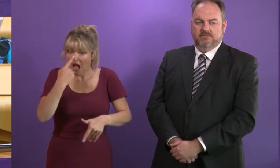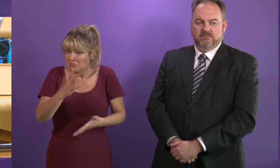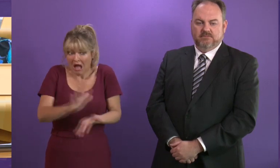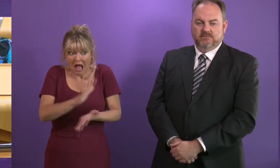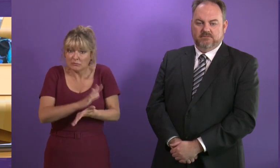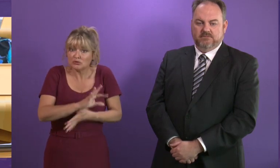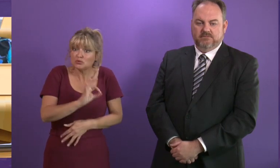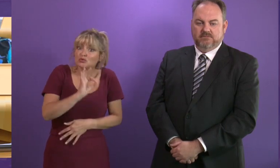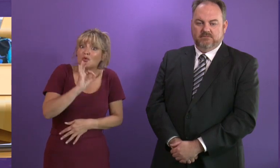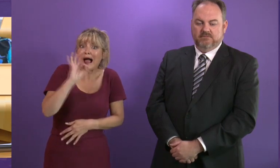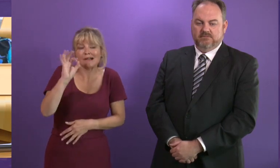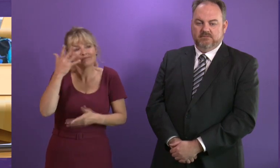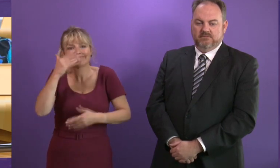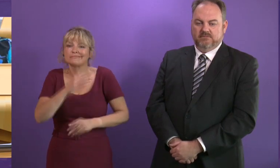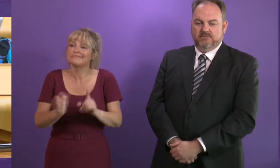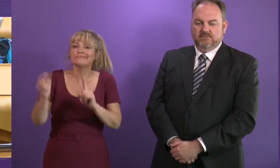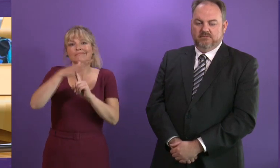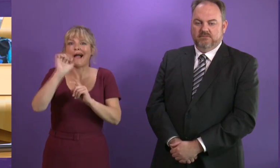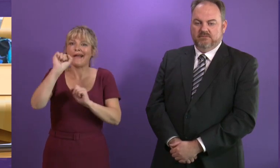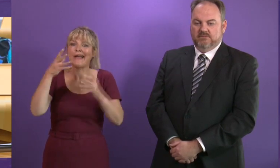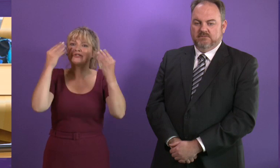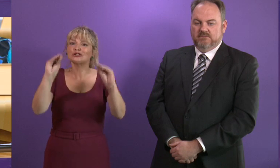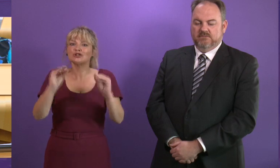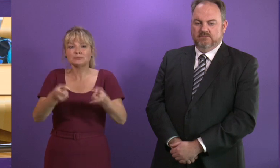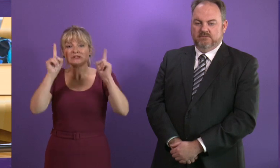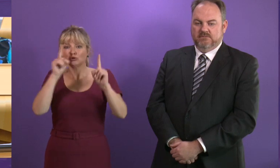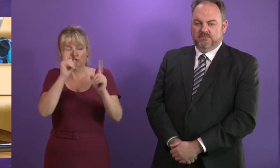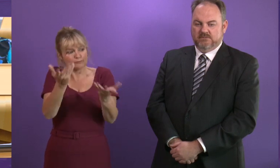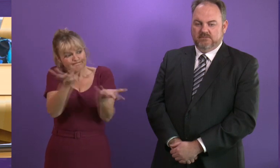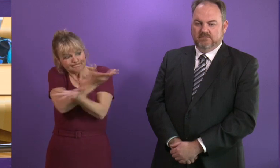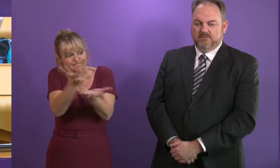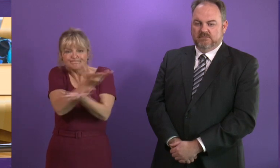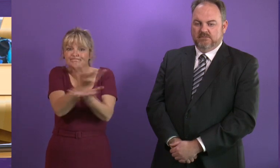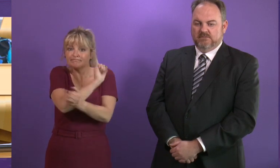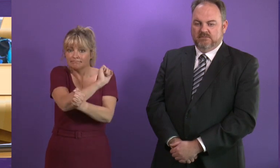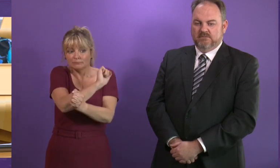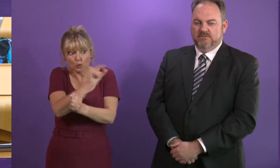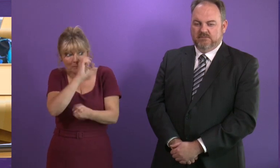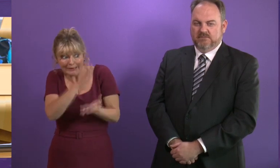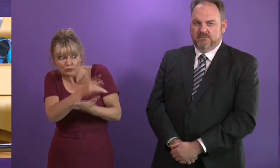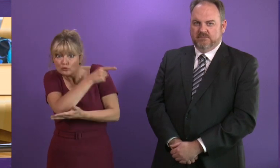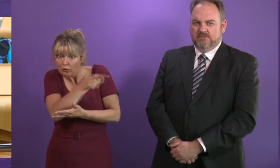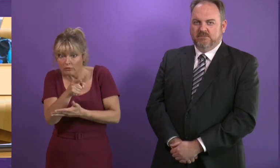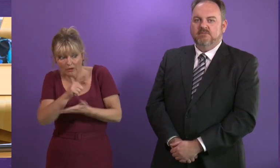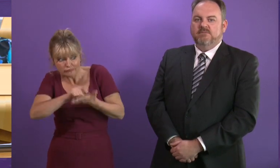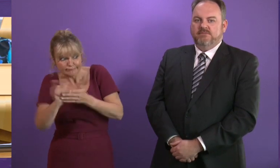Higher Education and Science to correspond with Ross Greer about the detail of those assurances so that students know that they can take part in the protests without having